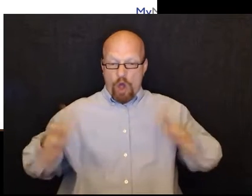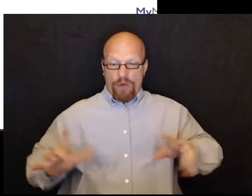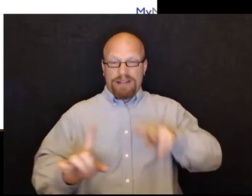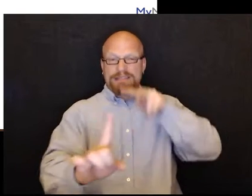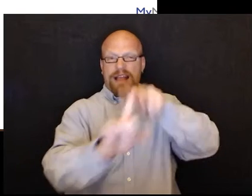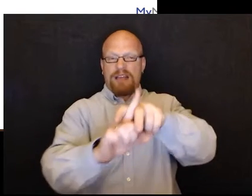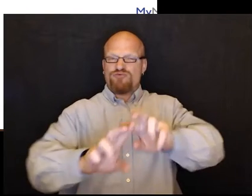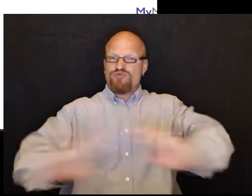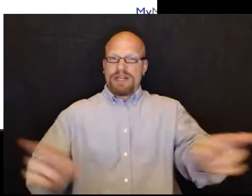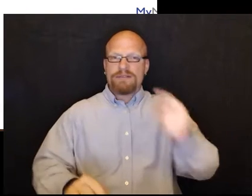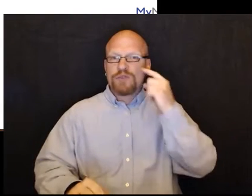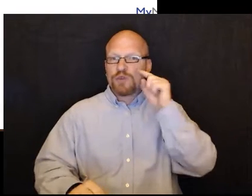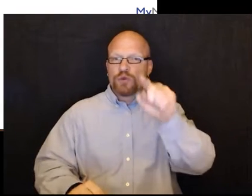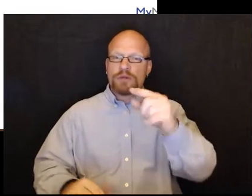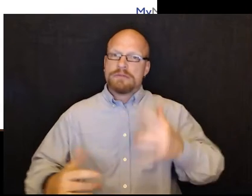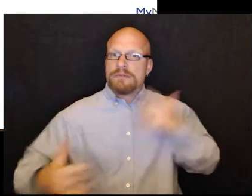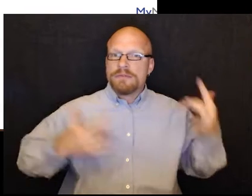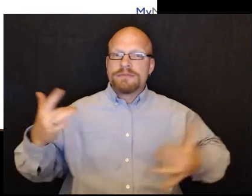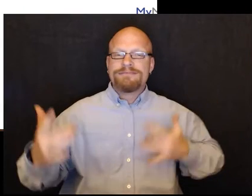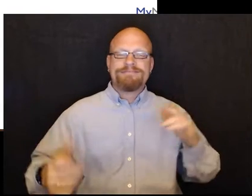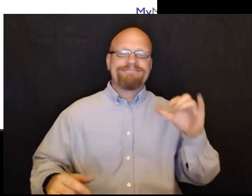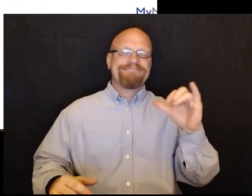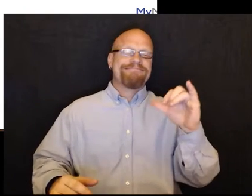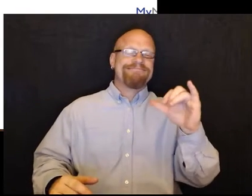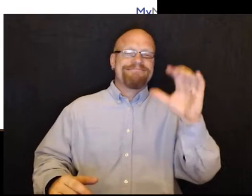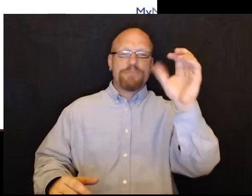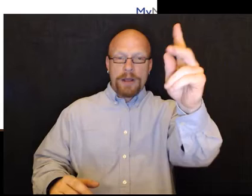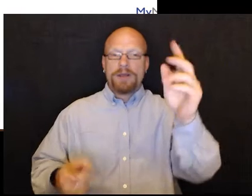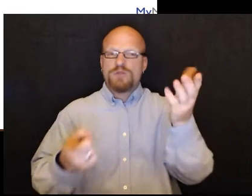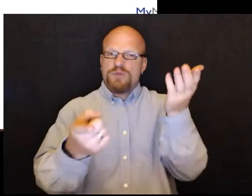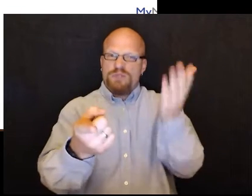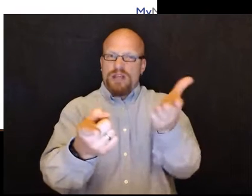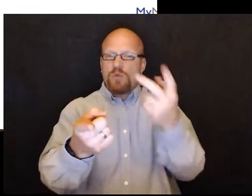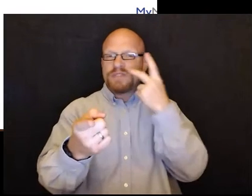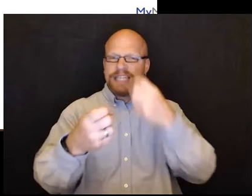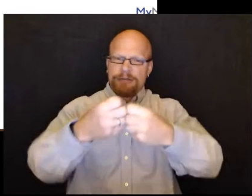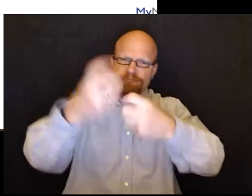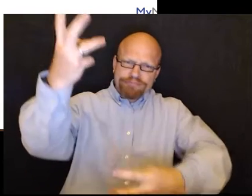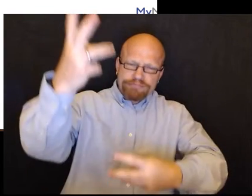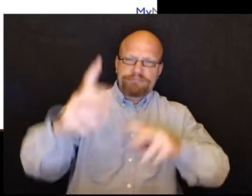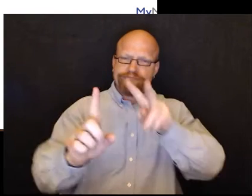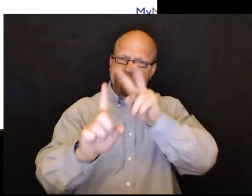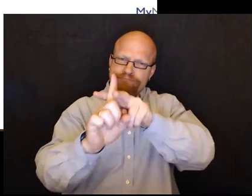August 25th... the first week of classes you have a homework assignment ready for you